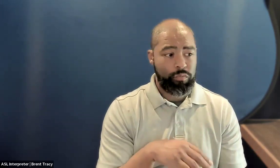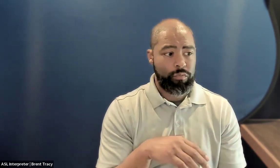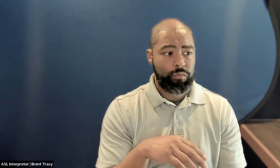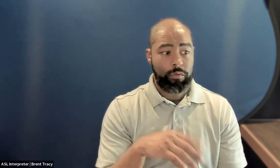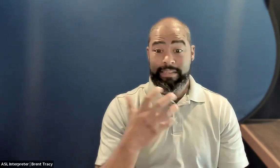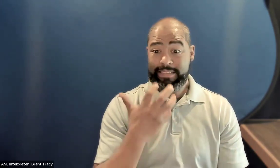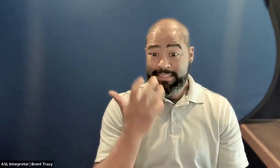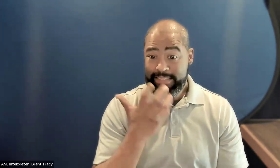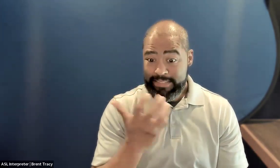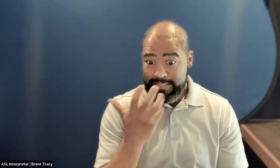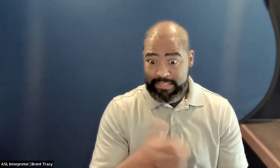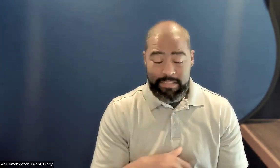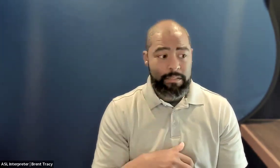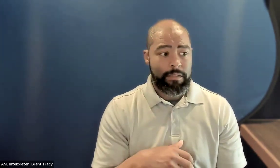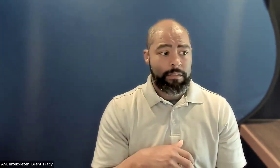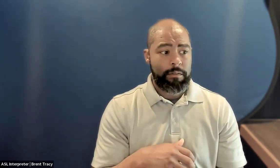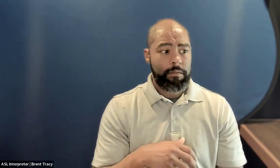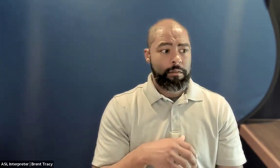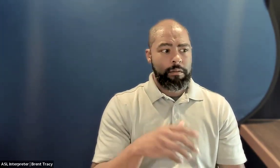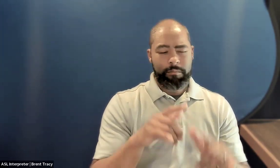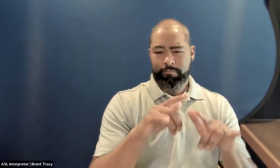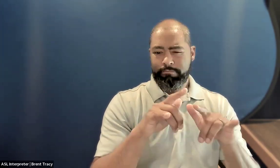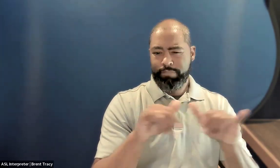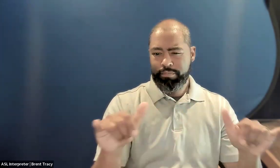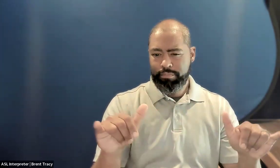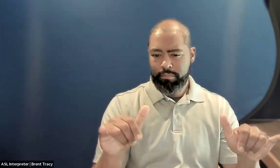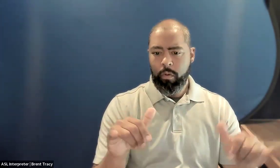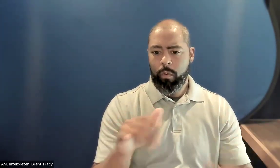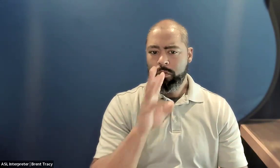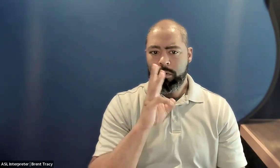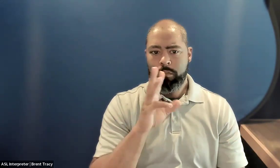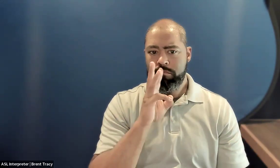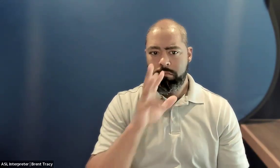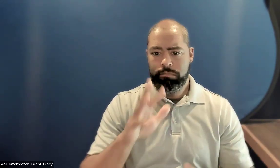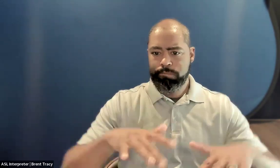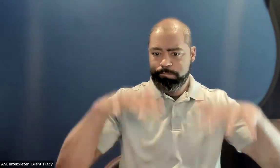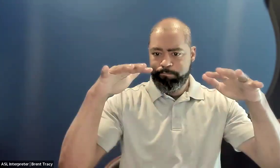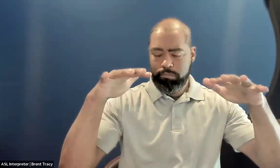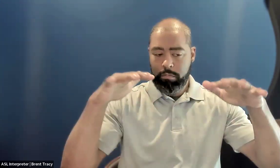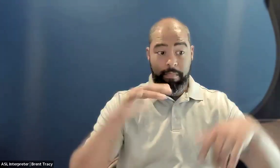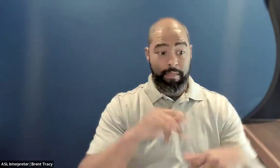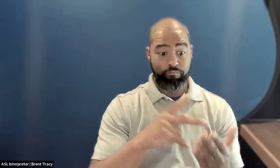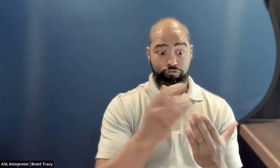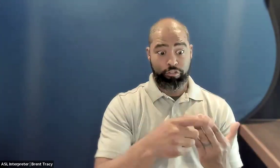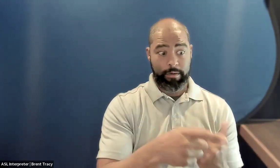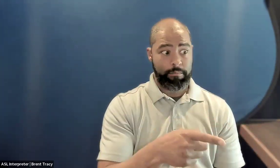highly exposed, and riverine flooding, which this project is not flagged as having any exposure to.